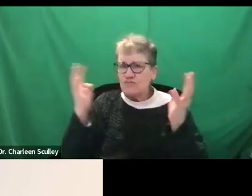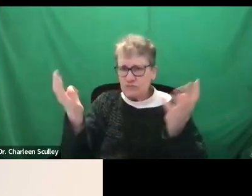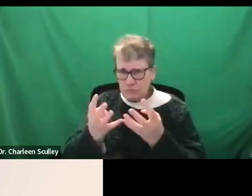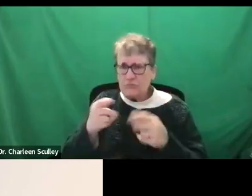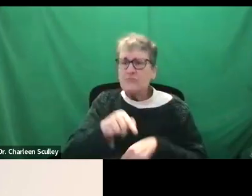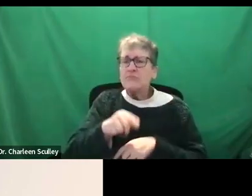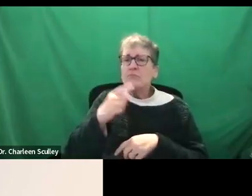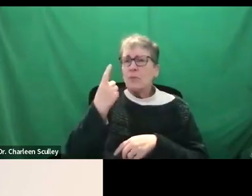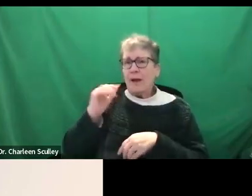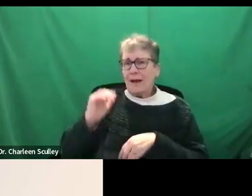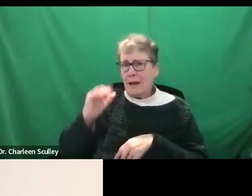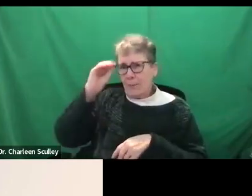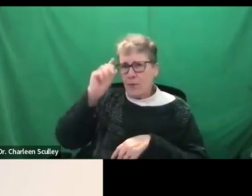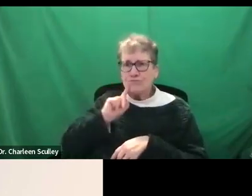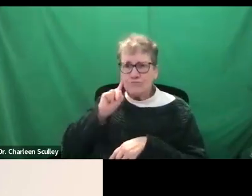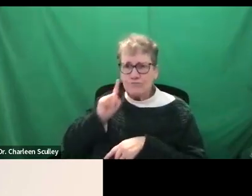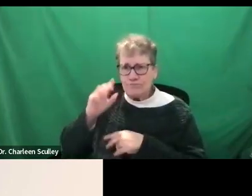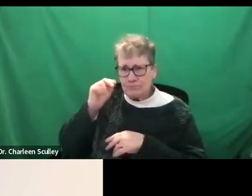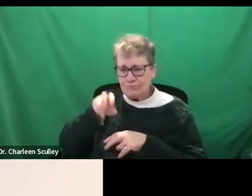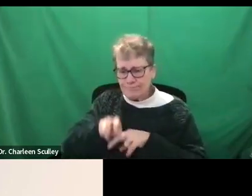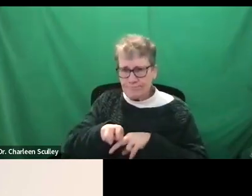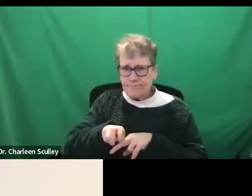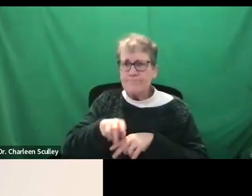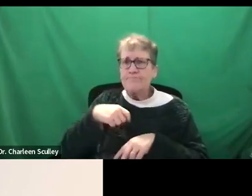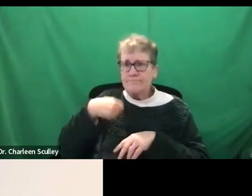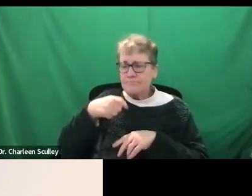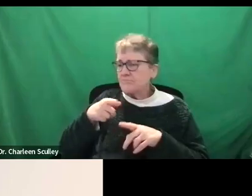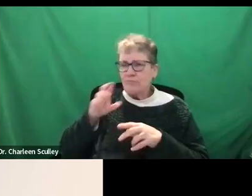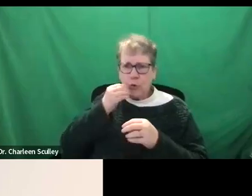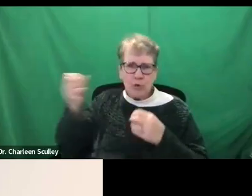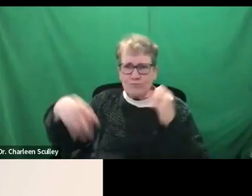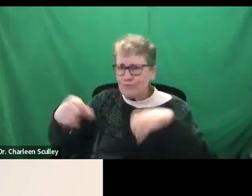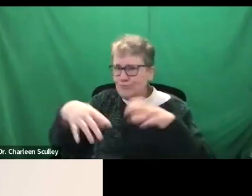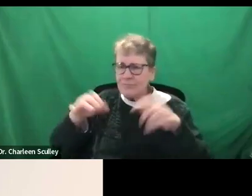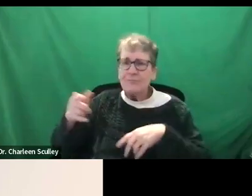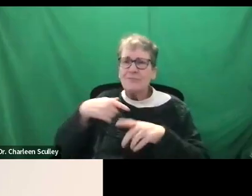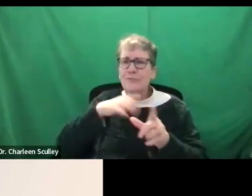One Sunday after church, a family was, um... at the table, eating lunch